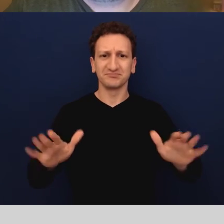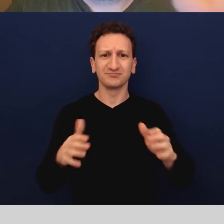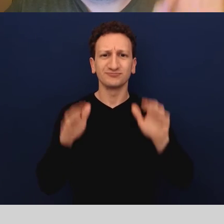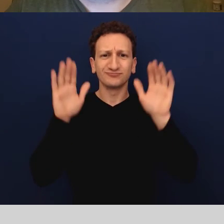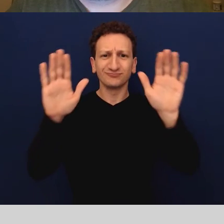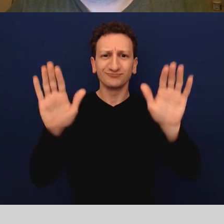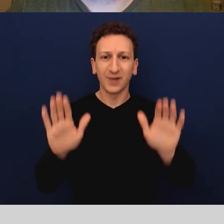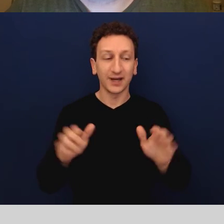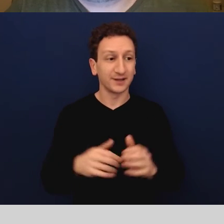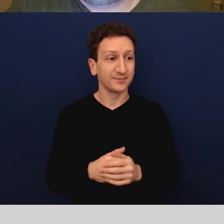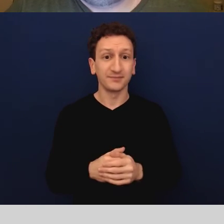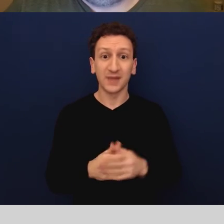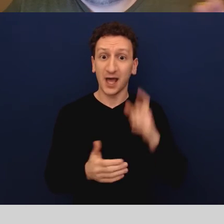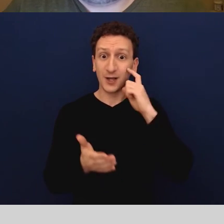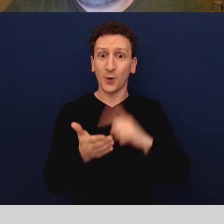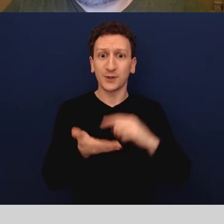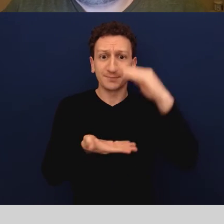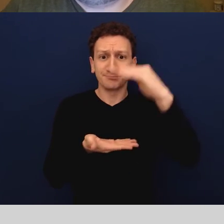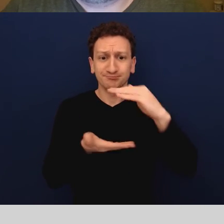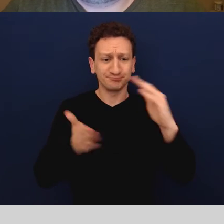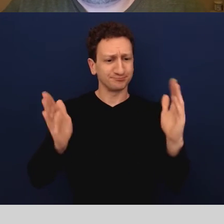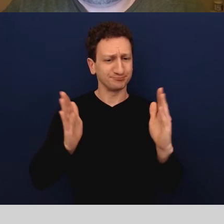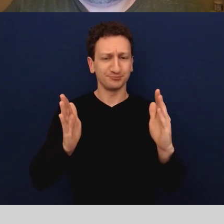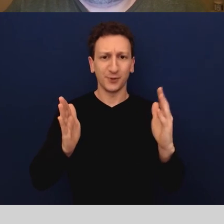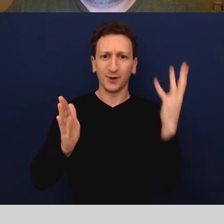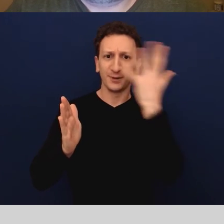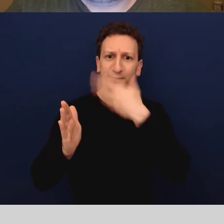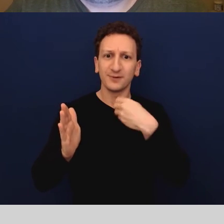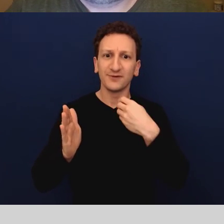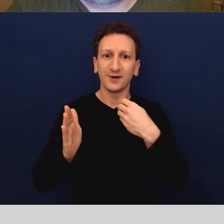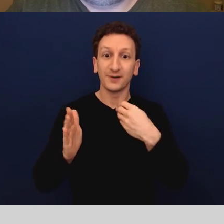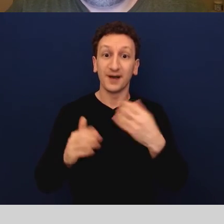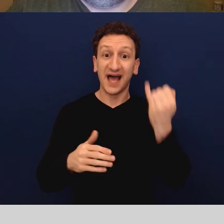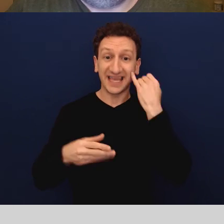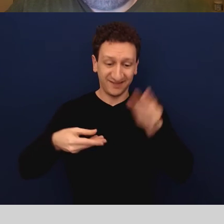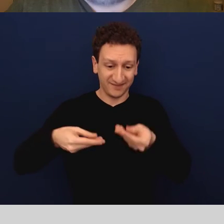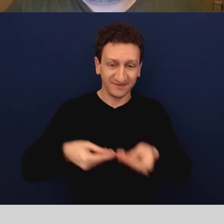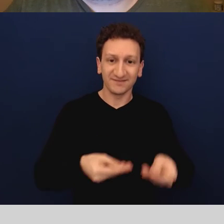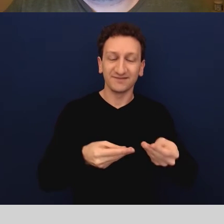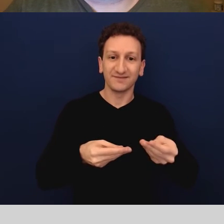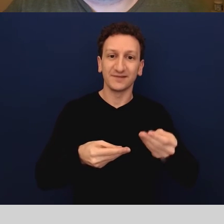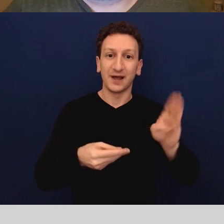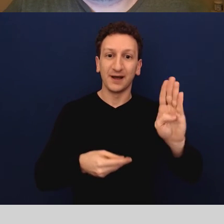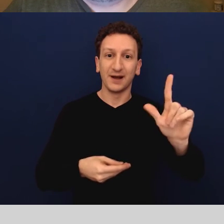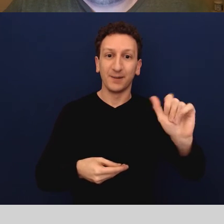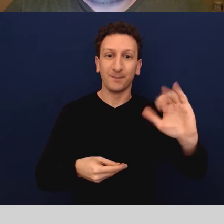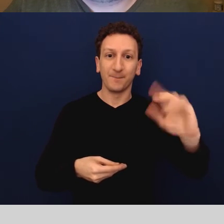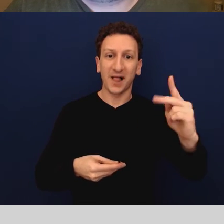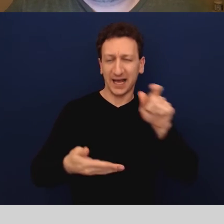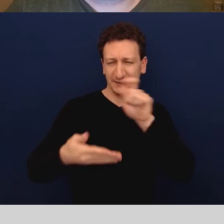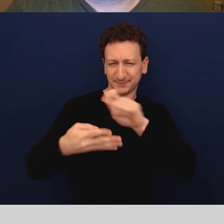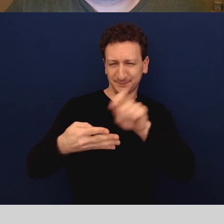feet on a slide with black compatible formatting. And this is important. You want your code to be retainable